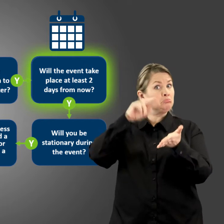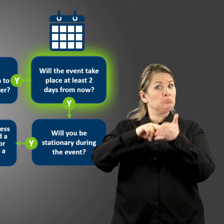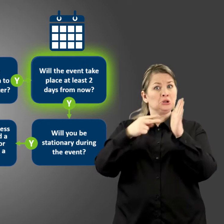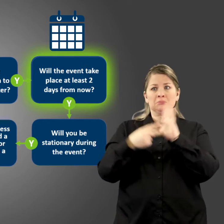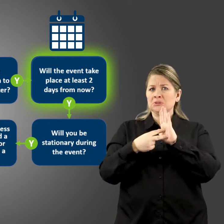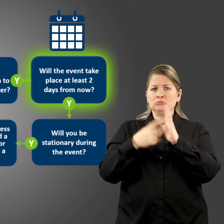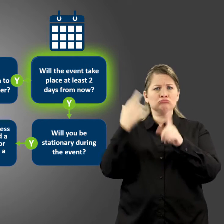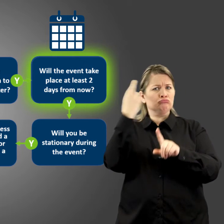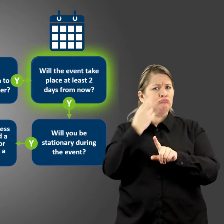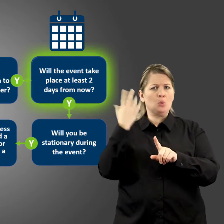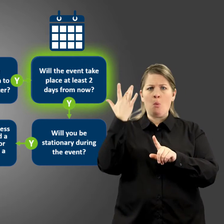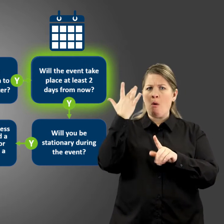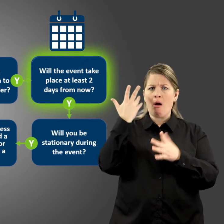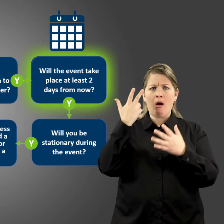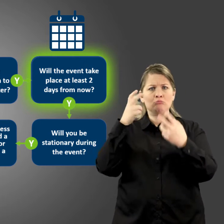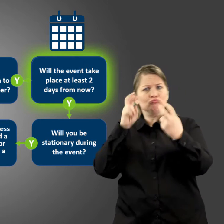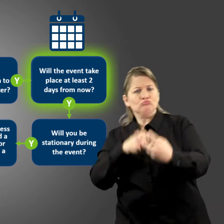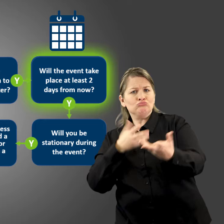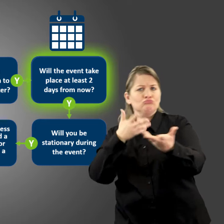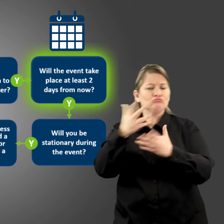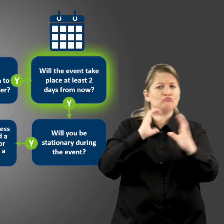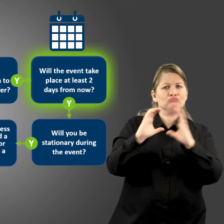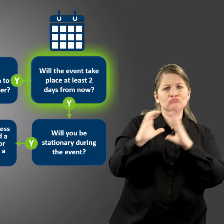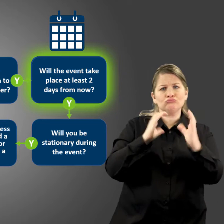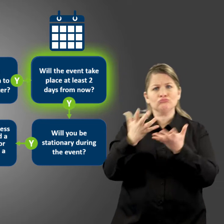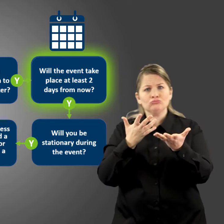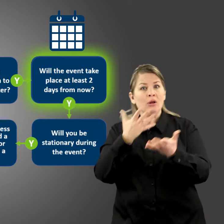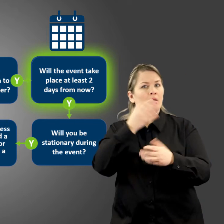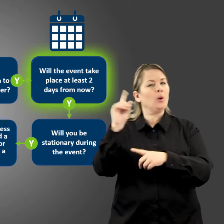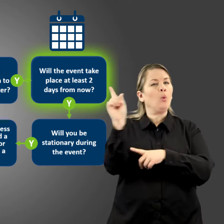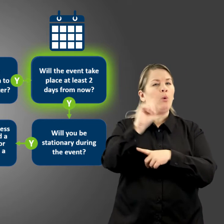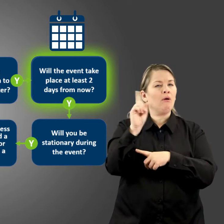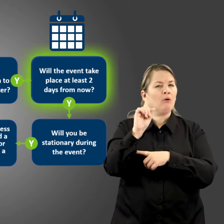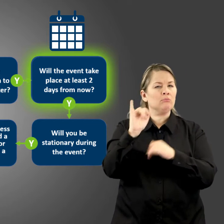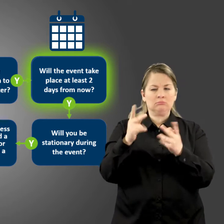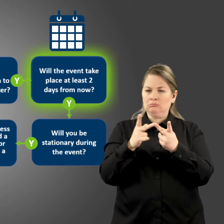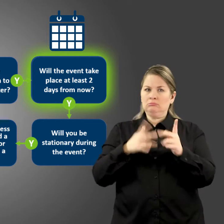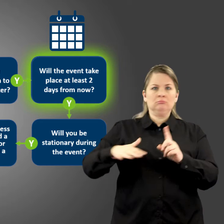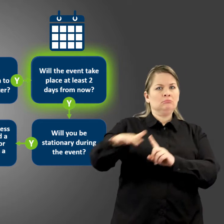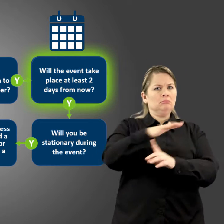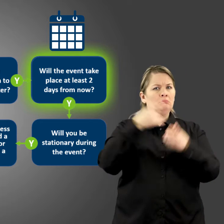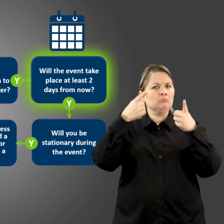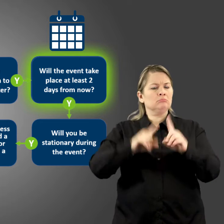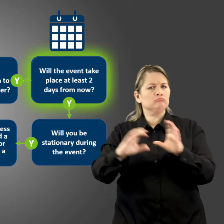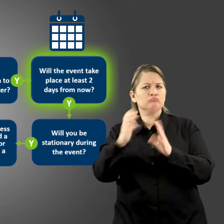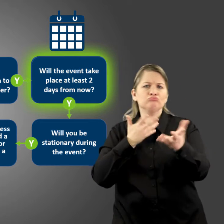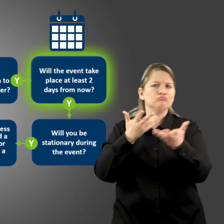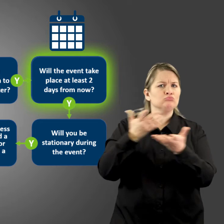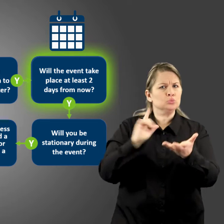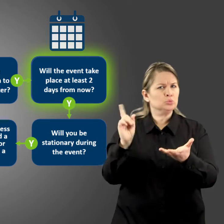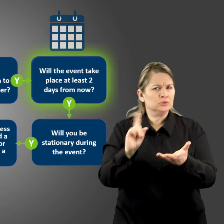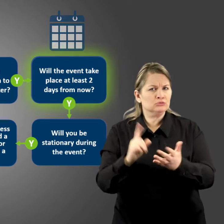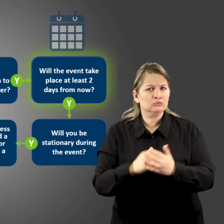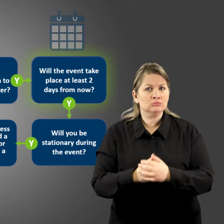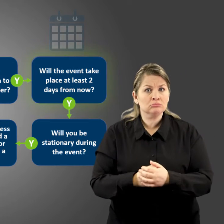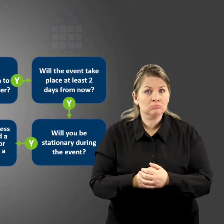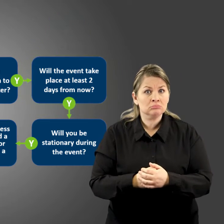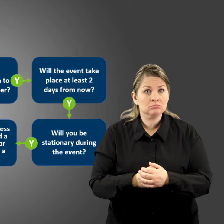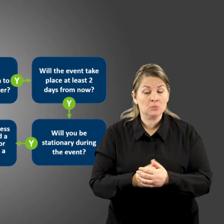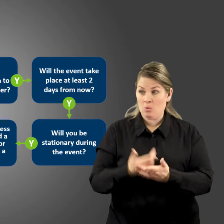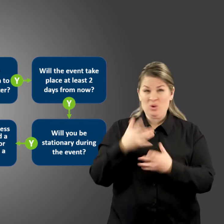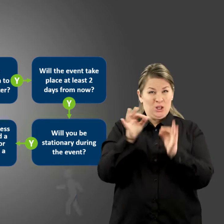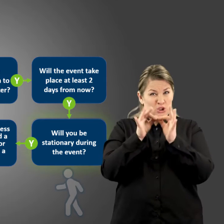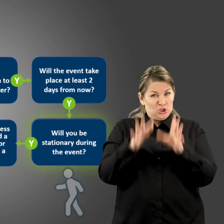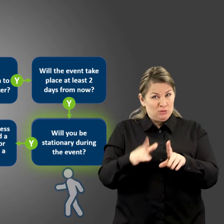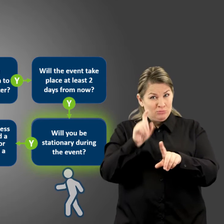the purpose and setting of the communication,